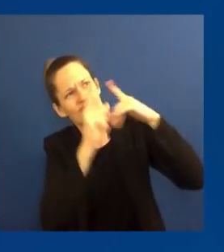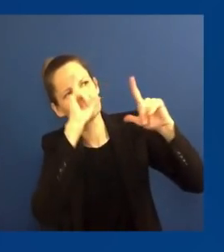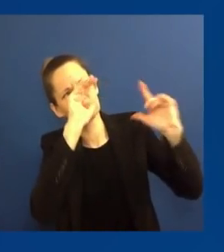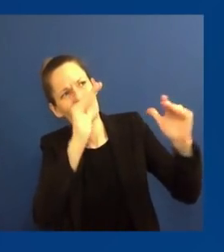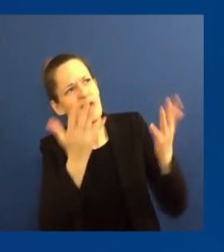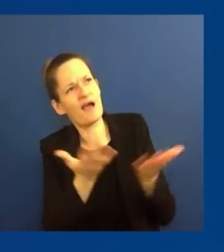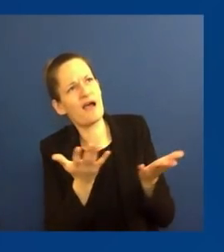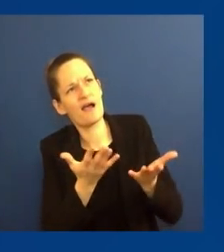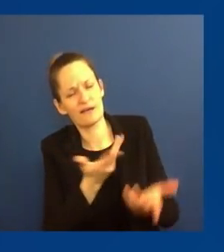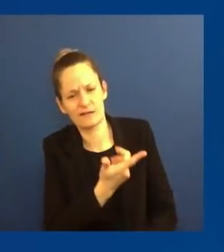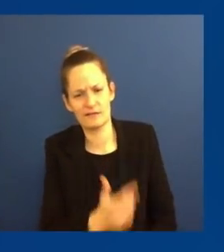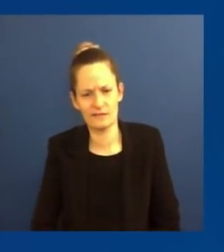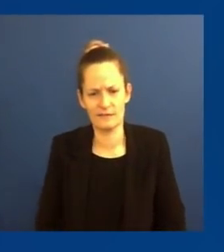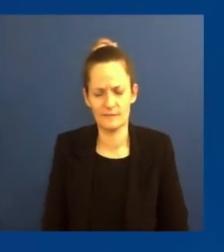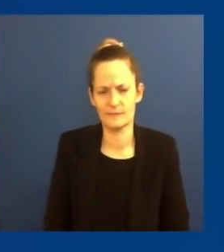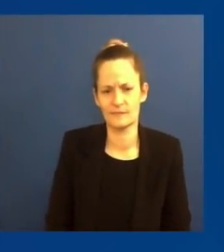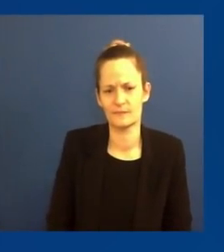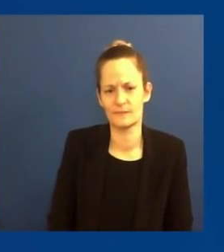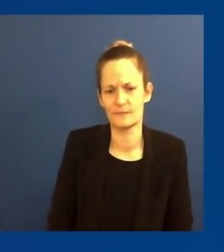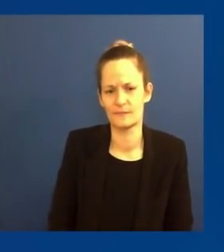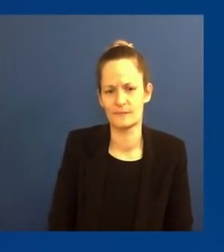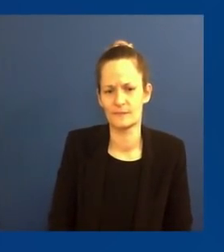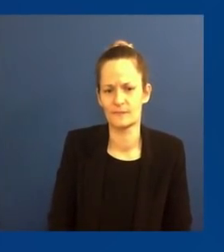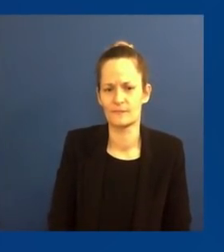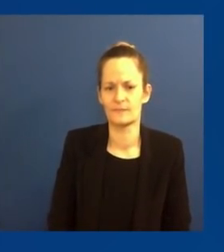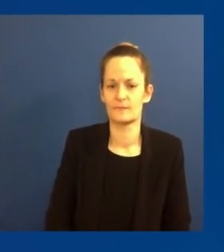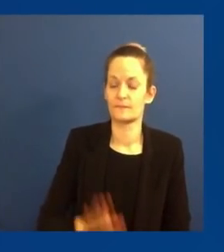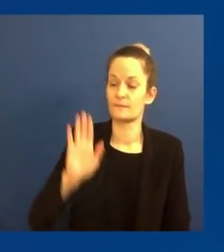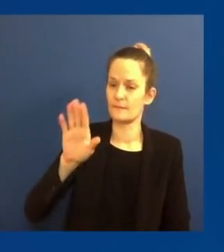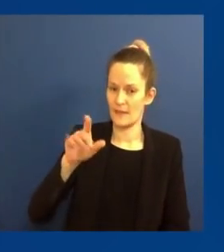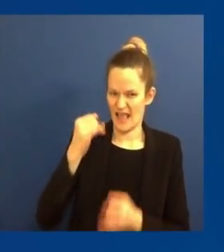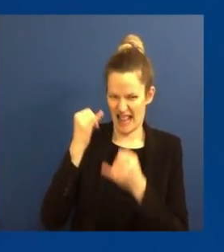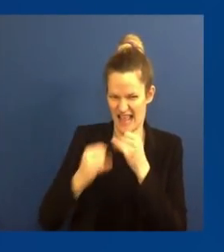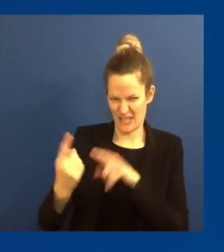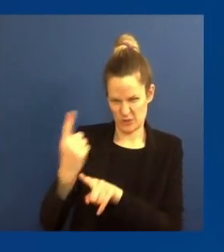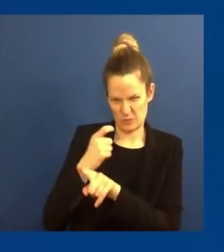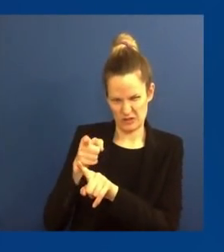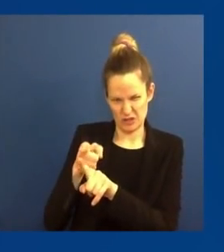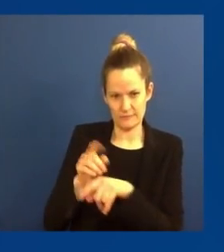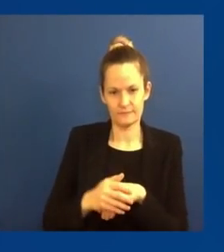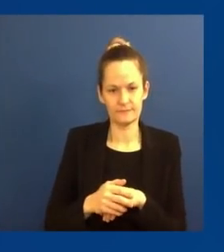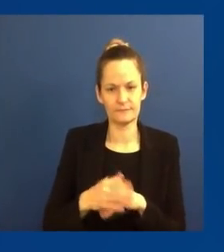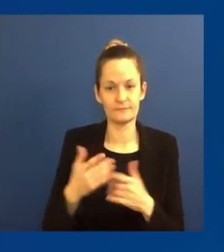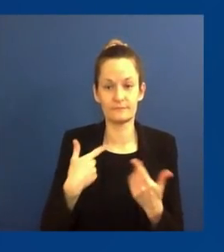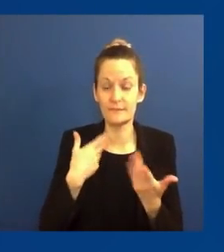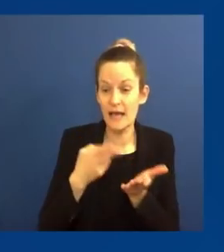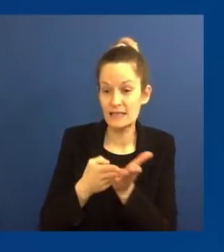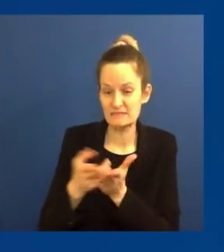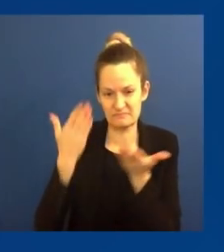Dr. Fauci: Well, in answer to your last question, Sheryl: We don't know. But what one does when you have a situation